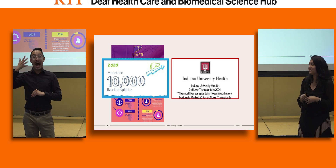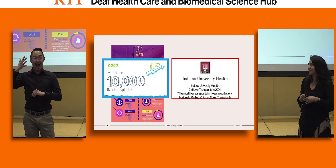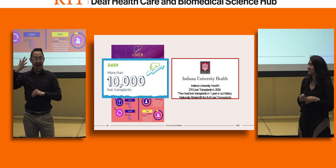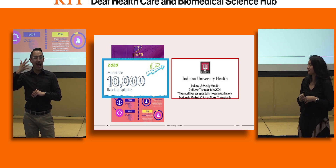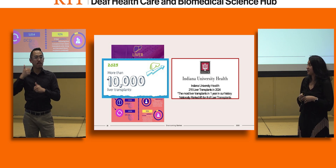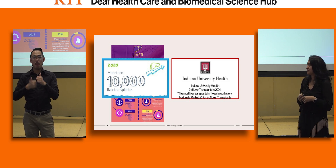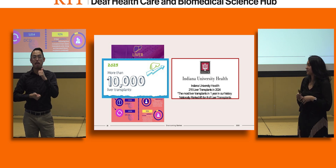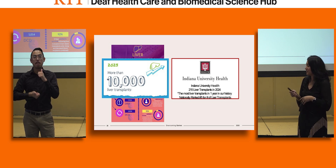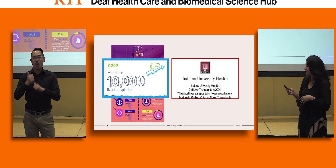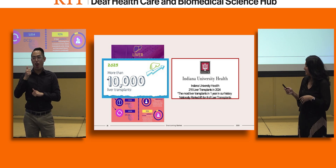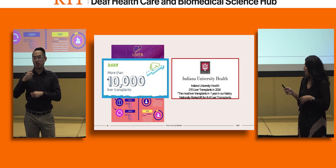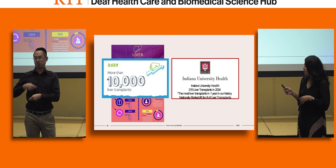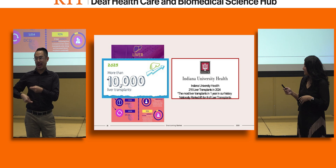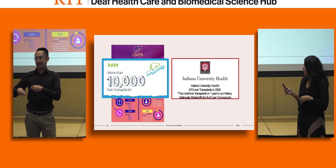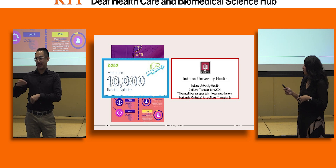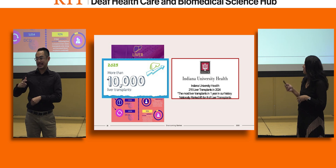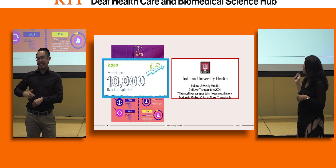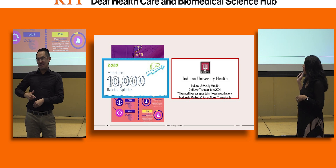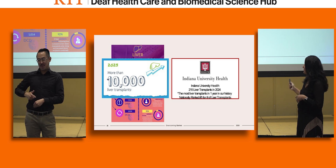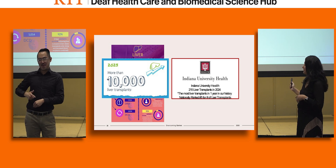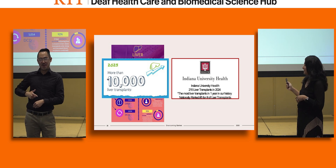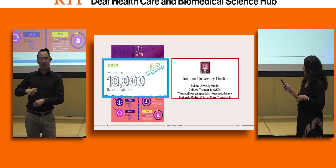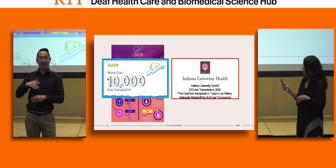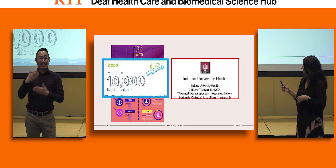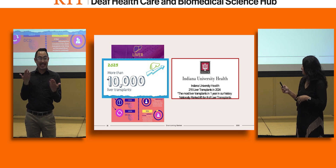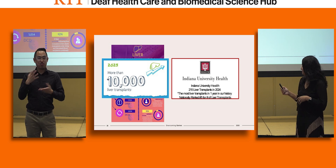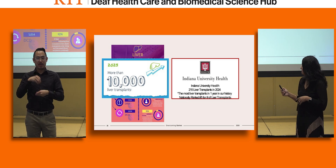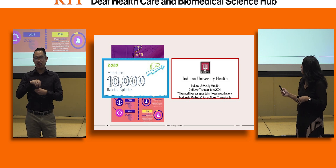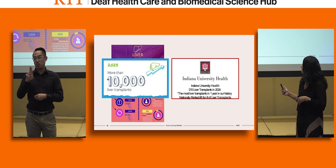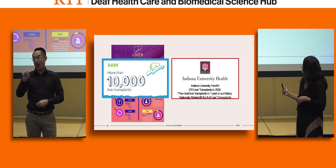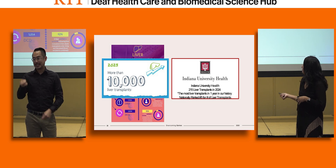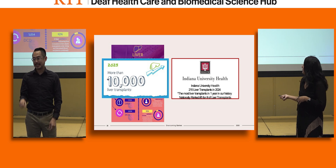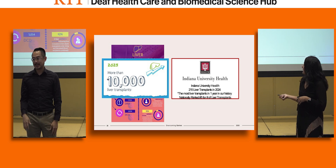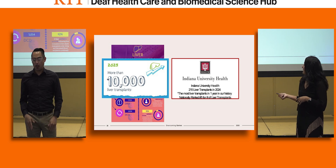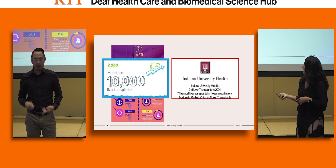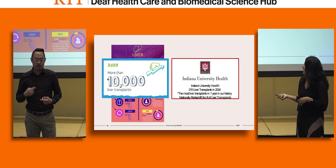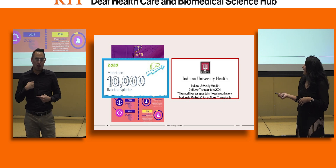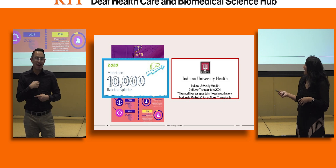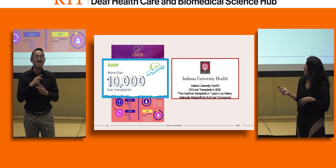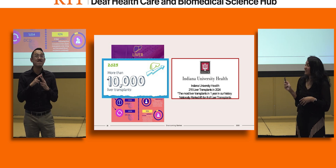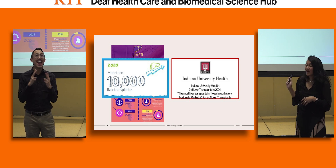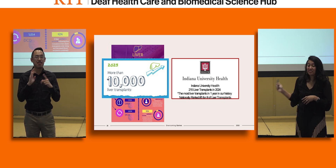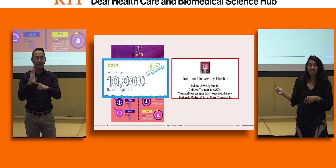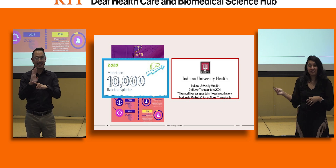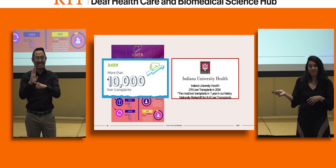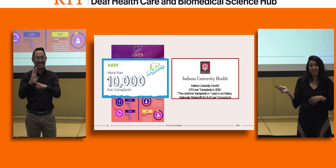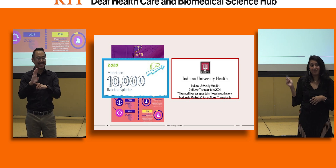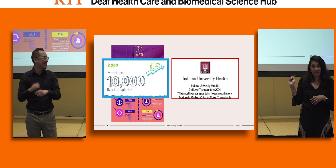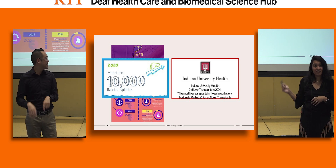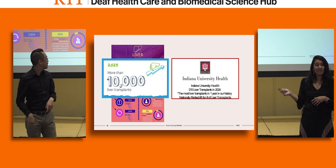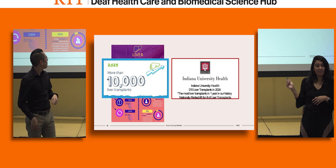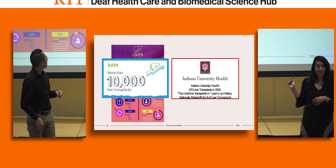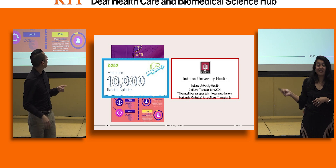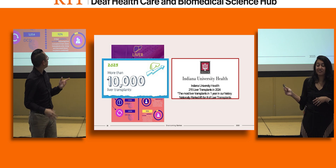done in the country. So, a busy center. And, nationally, in the last year--